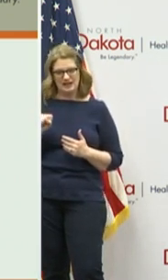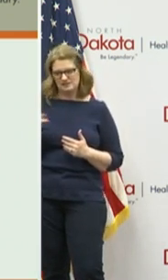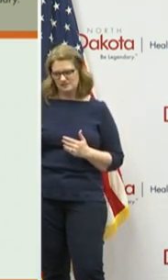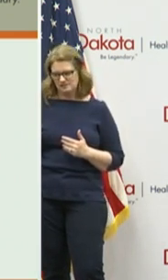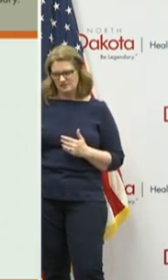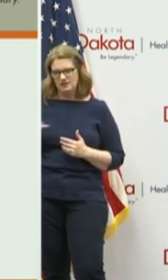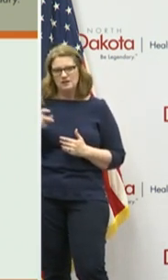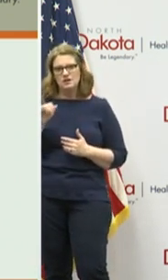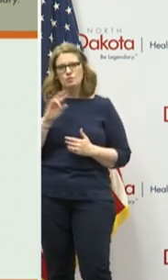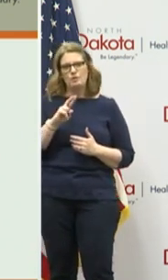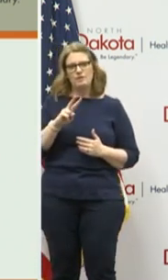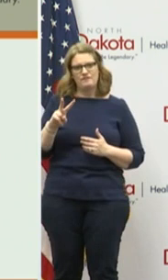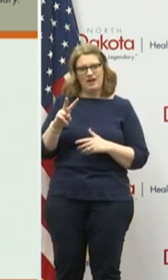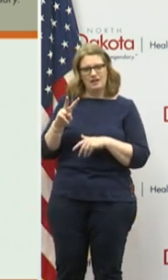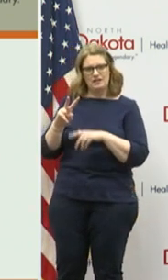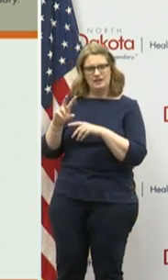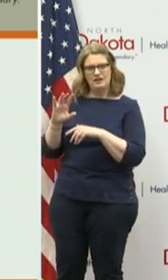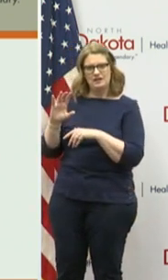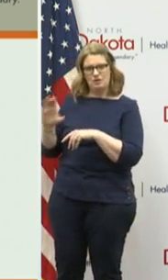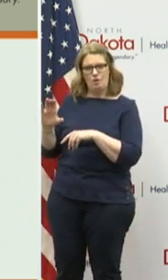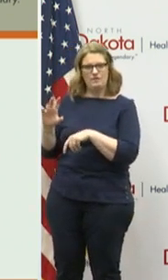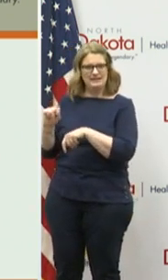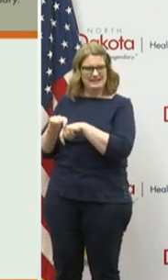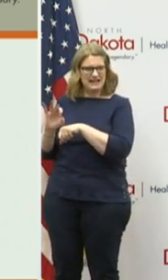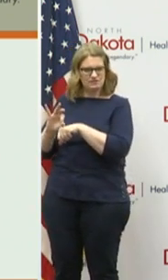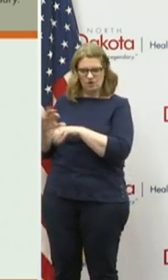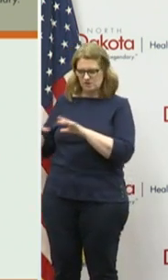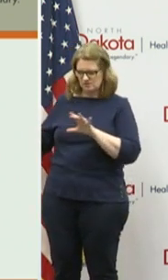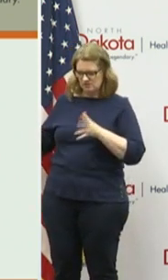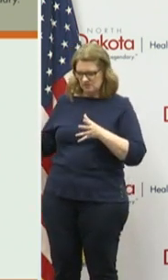AND WEST FARGO AND THE KASS COUNTY COMMISSION AND THEIR